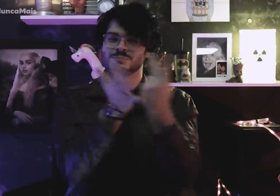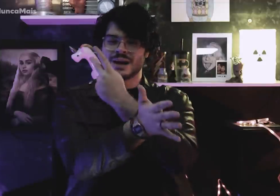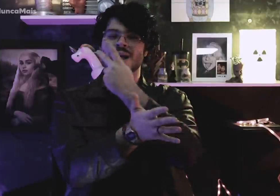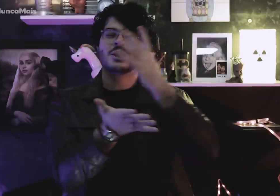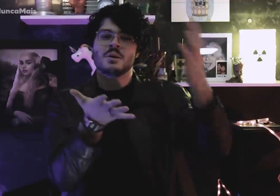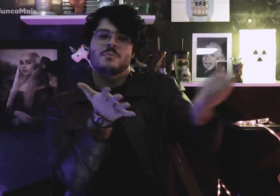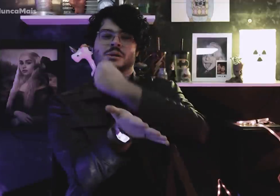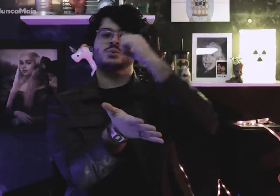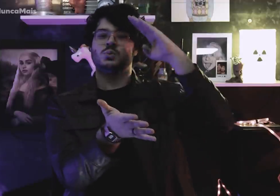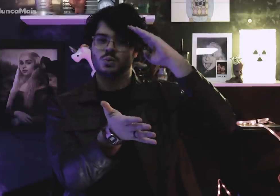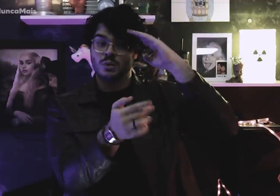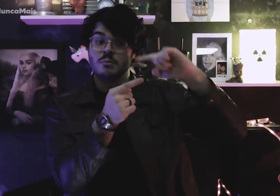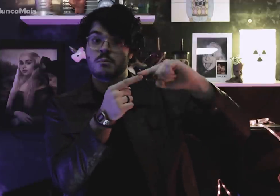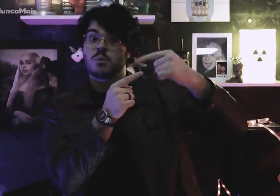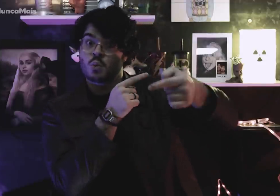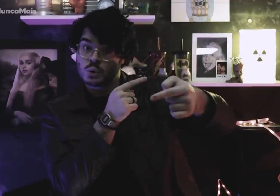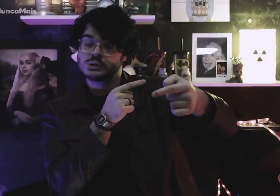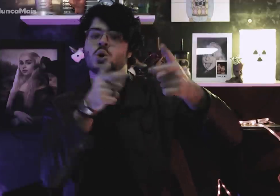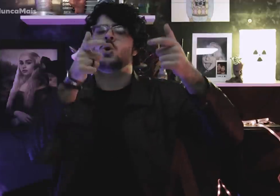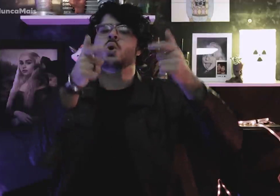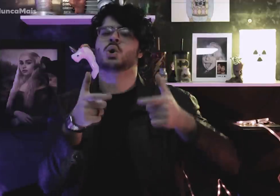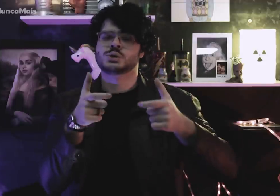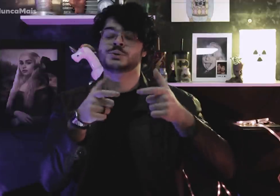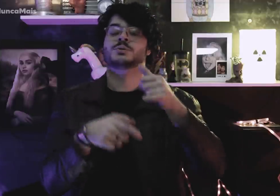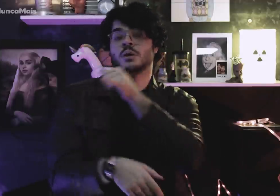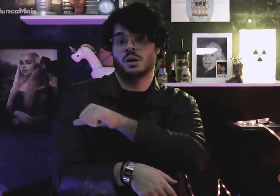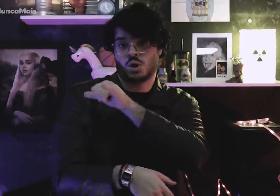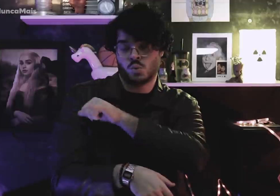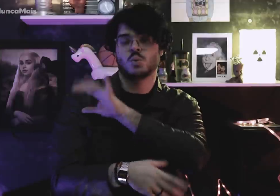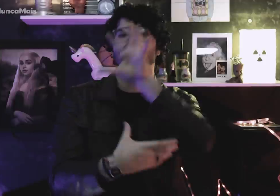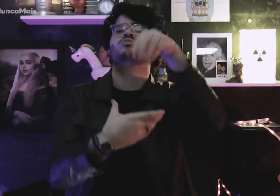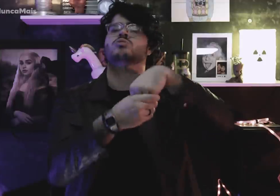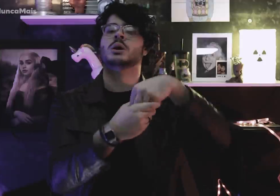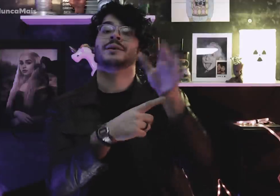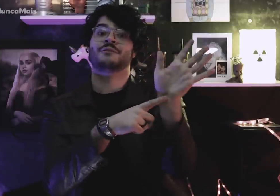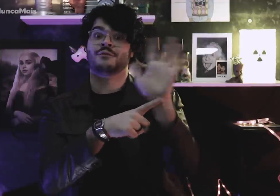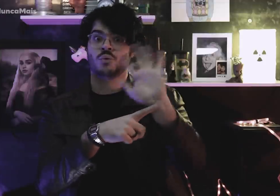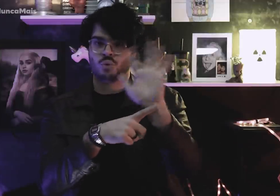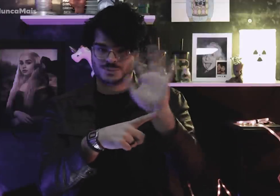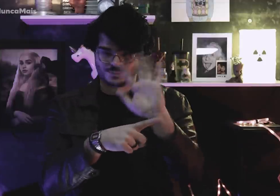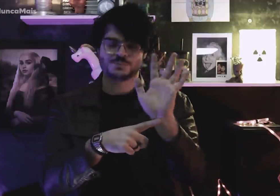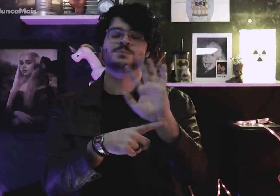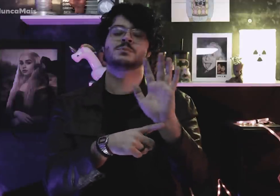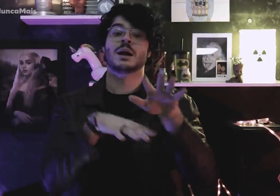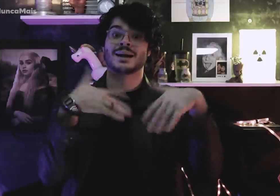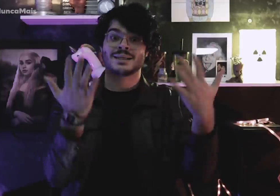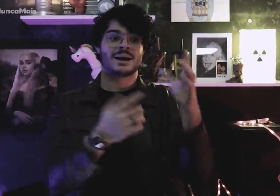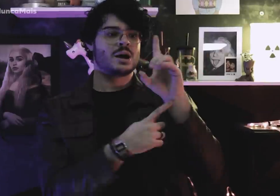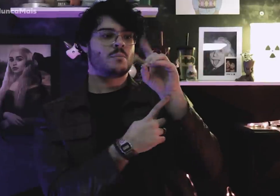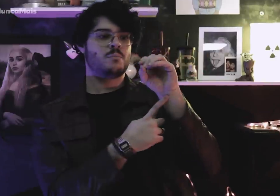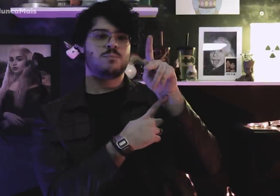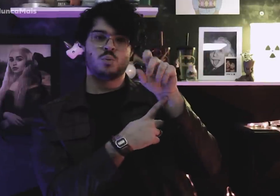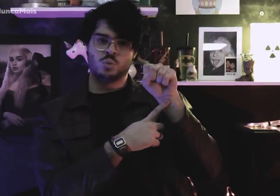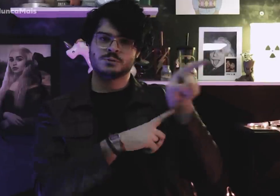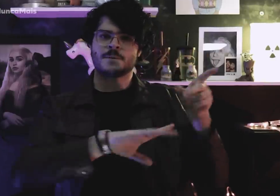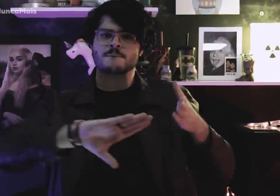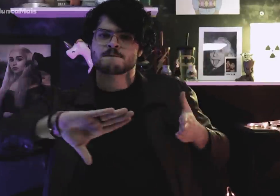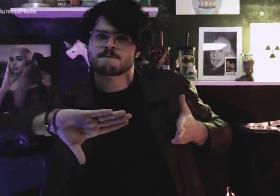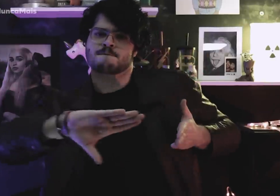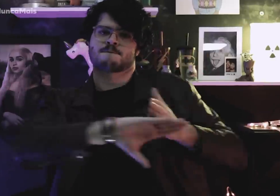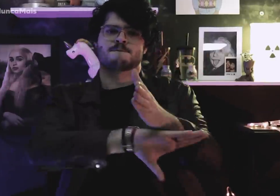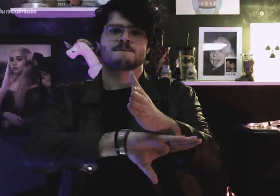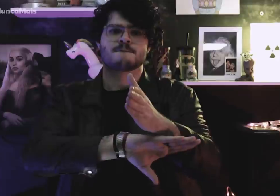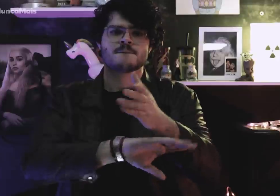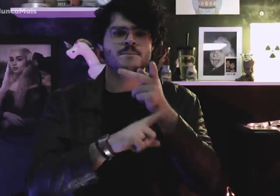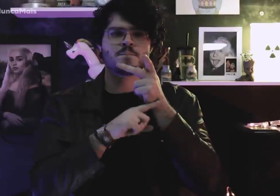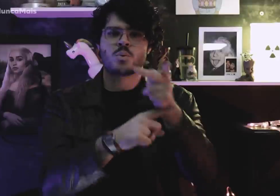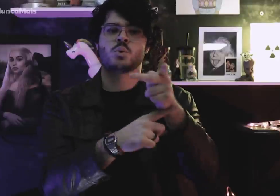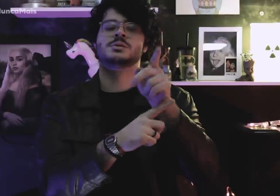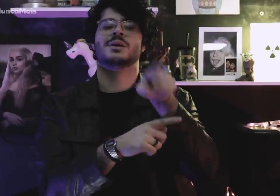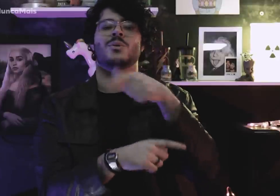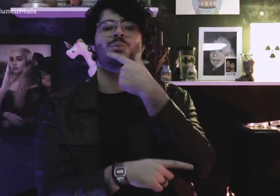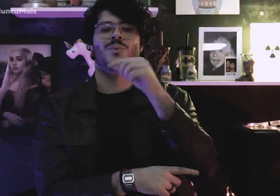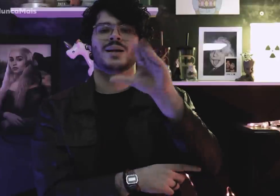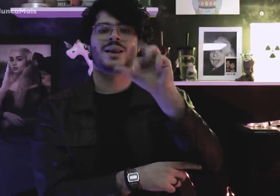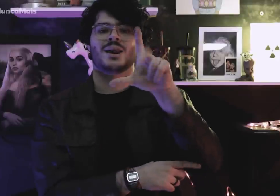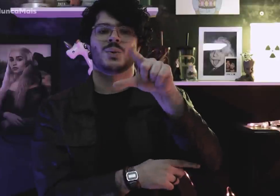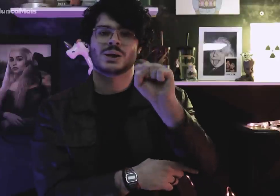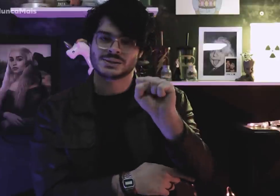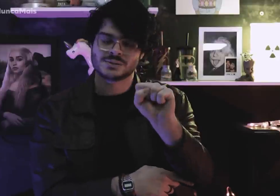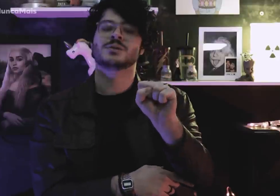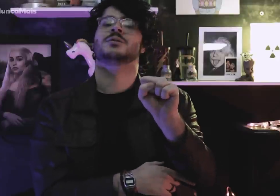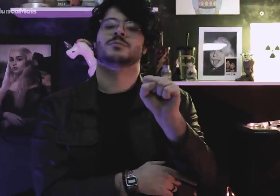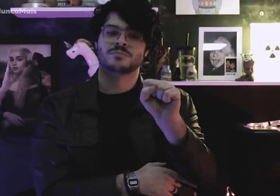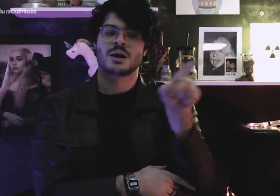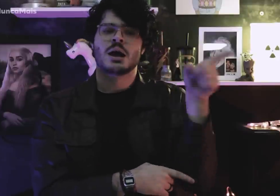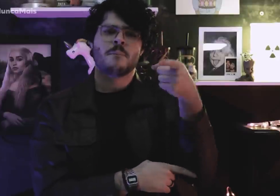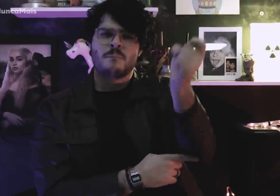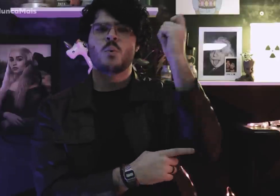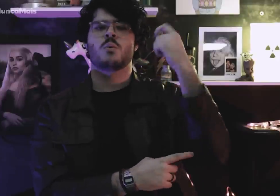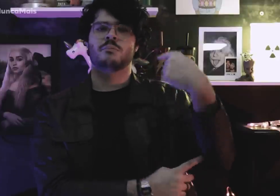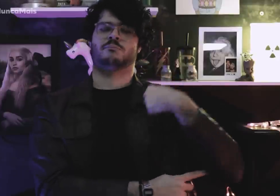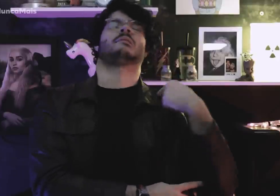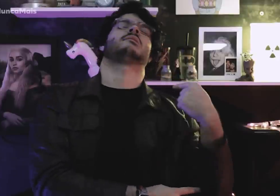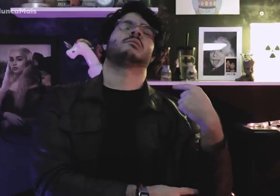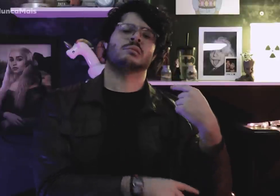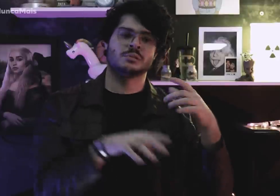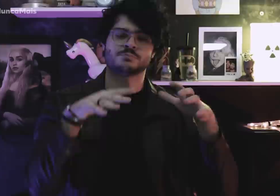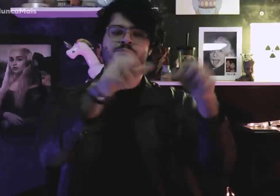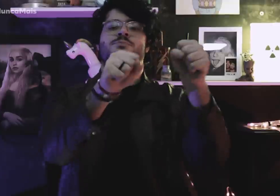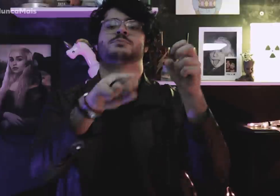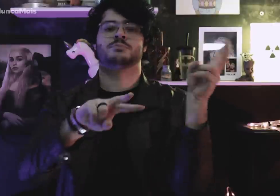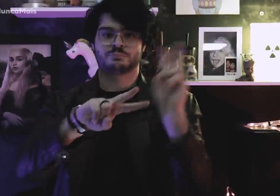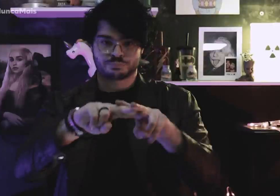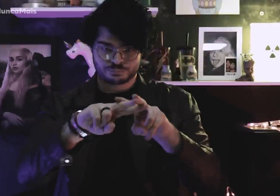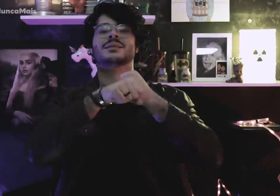after the military coup, he was shot and arrested by DOPS inside a cinema in Rio de Janeiro.